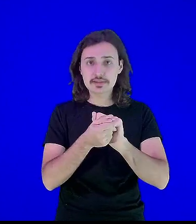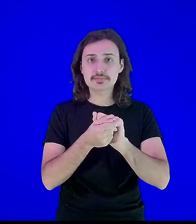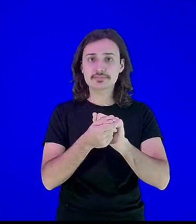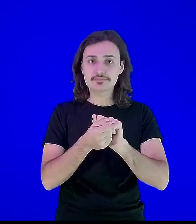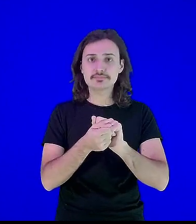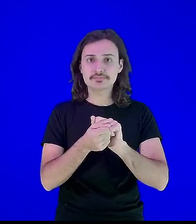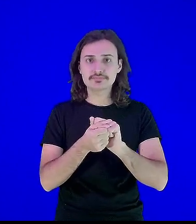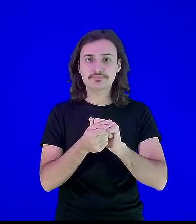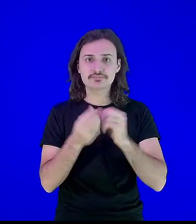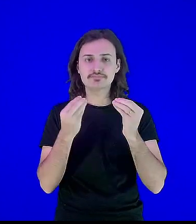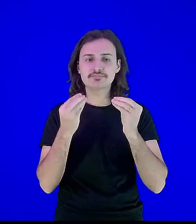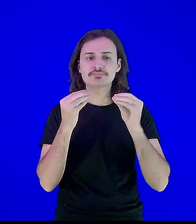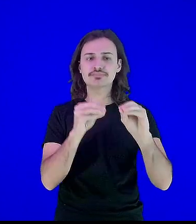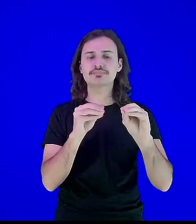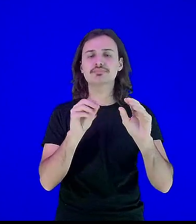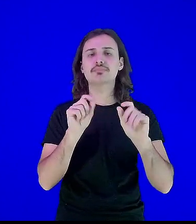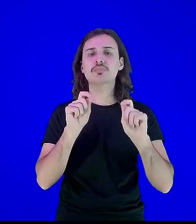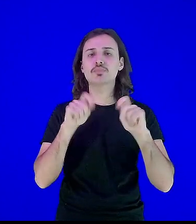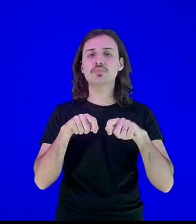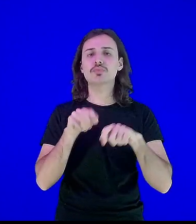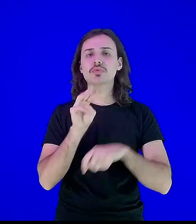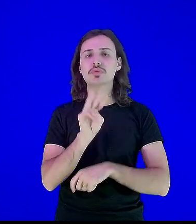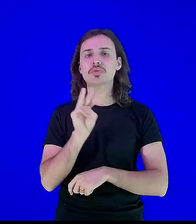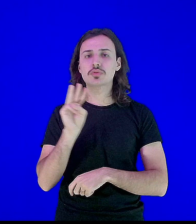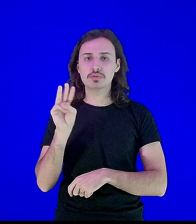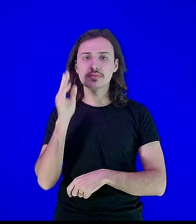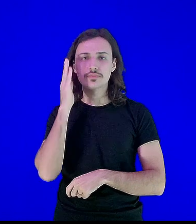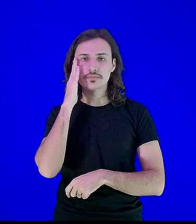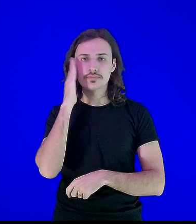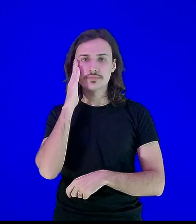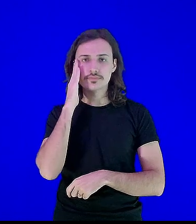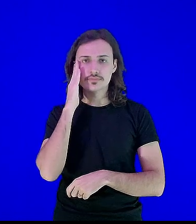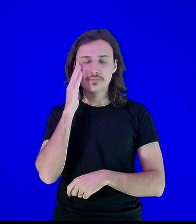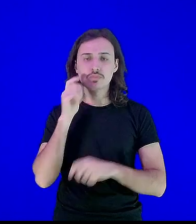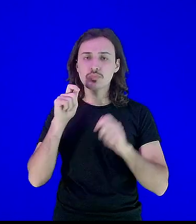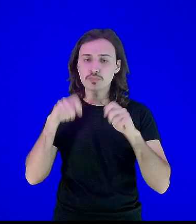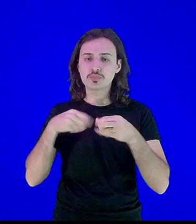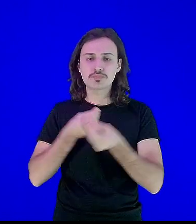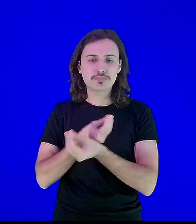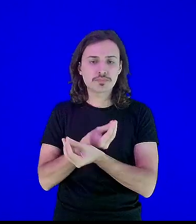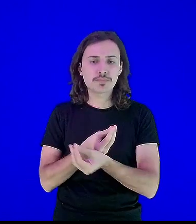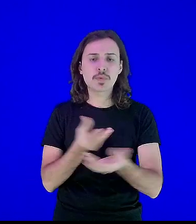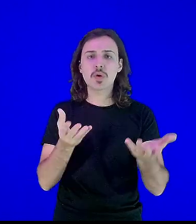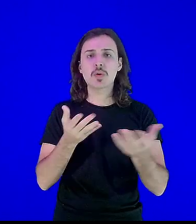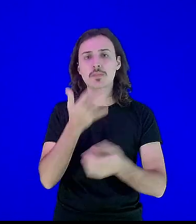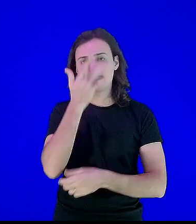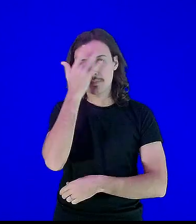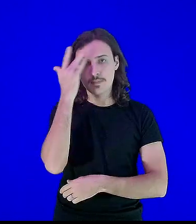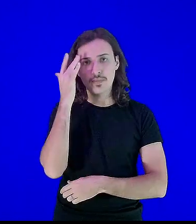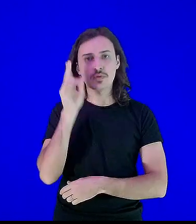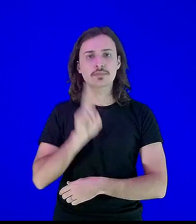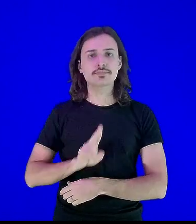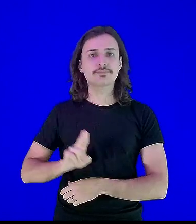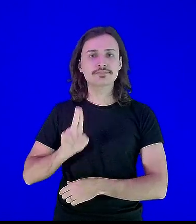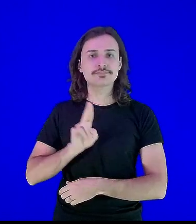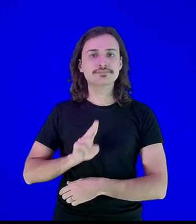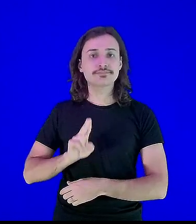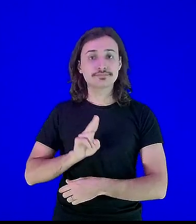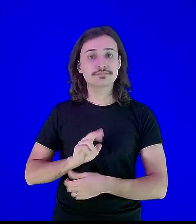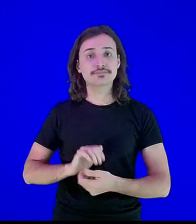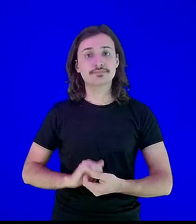put on the web, on a server to serve to the users and this "index.html" will be part of